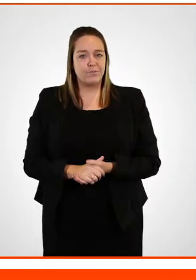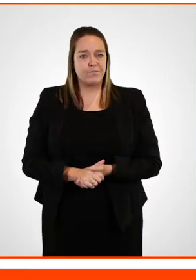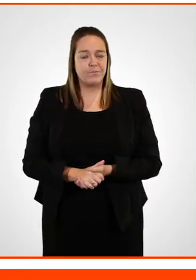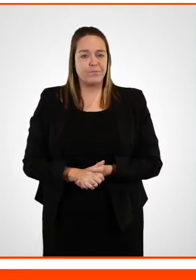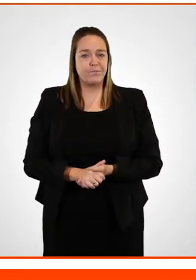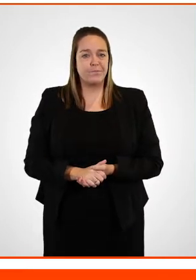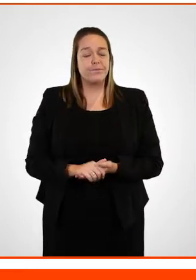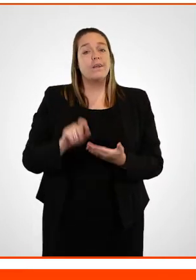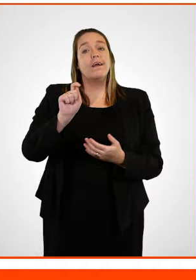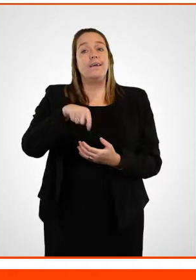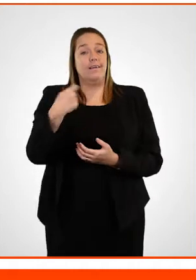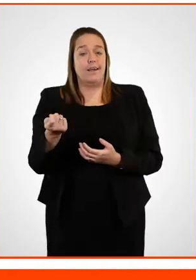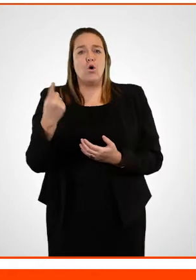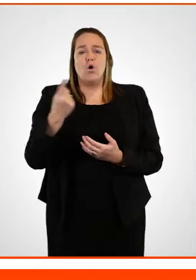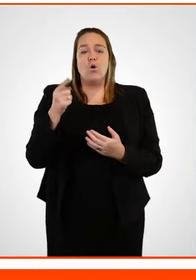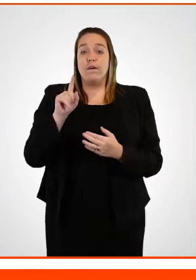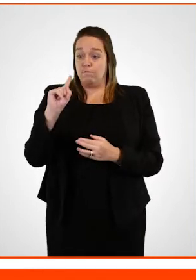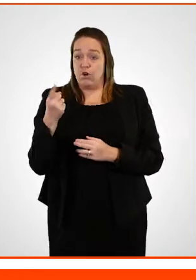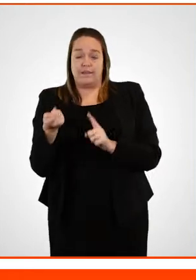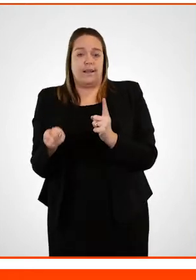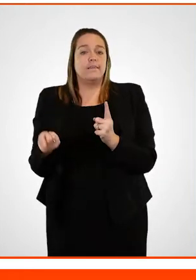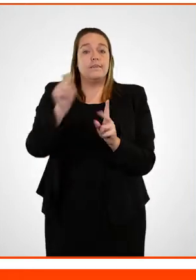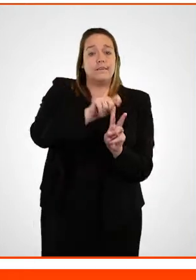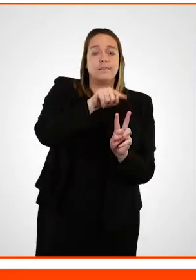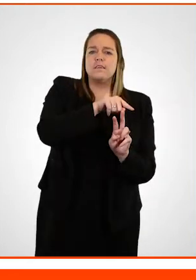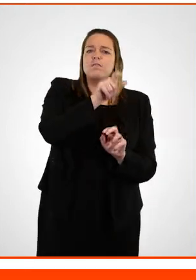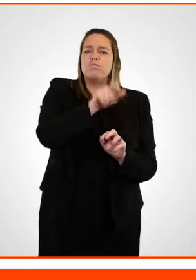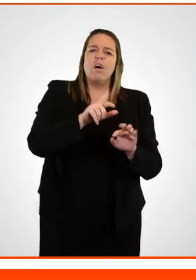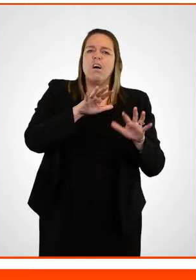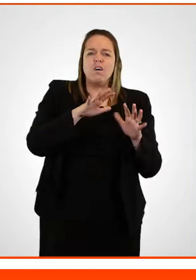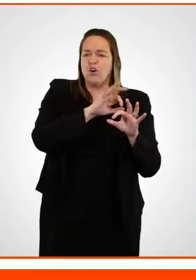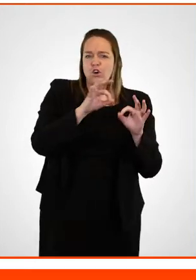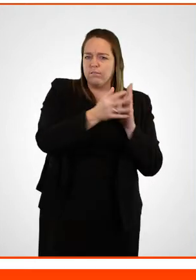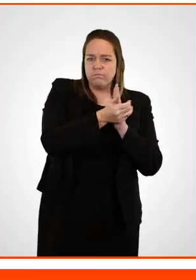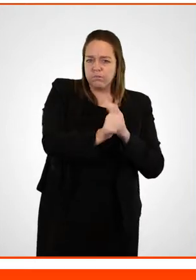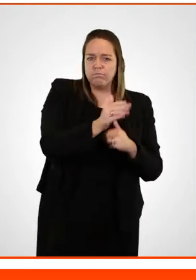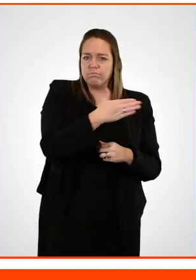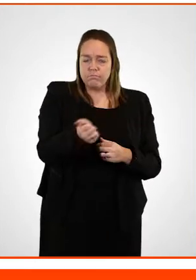Then we have the less fluent student read. And then we set a timer for a minute and